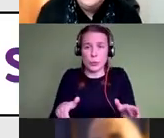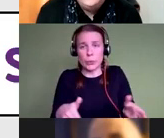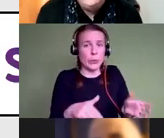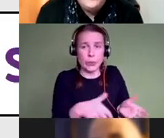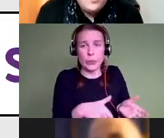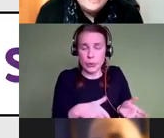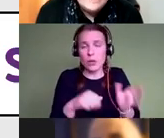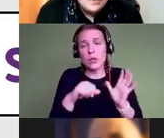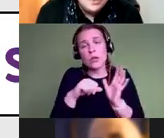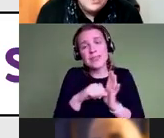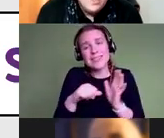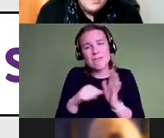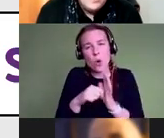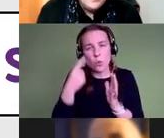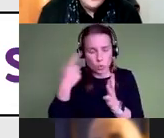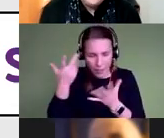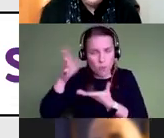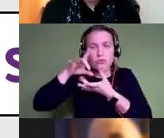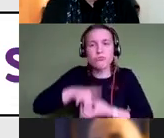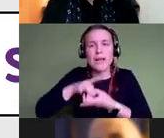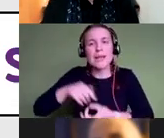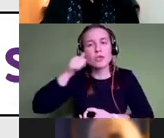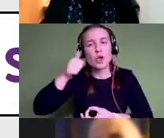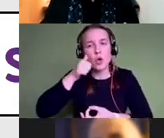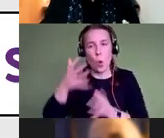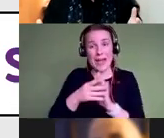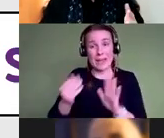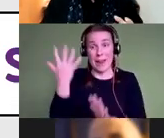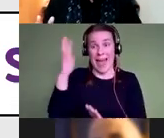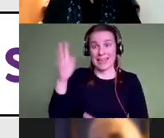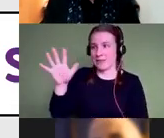width of the tyres, the size of the front wheels. How far can someone